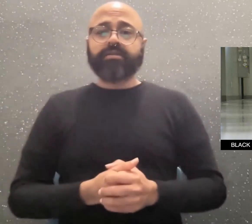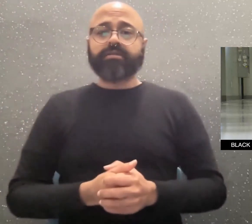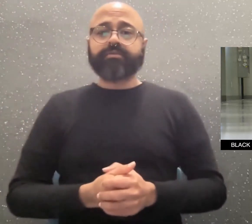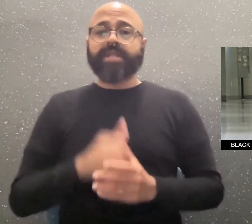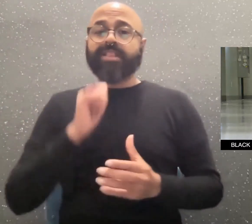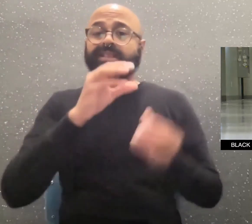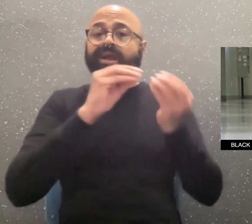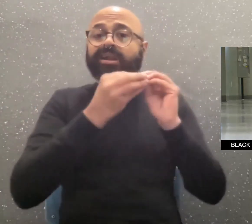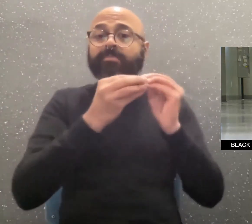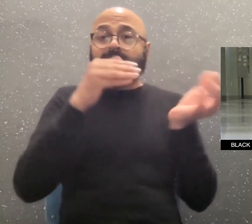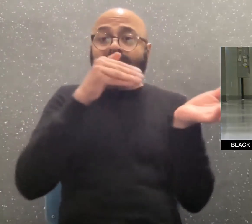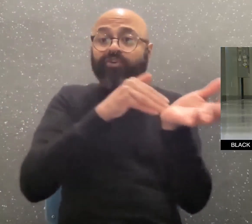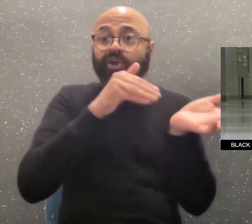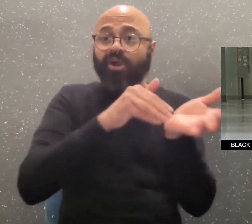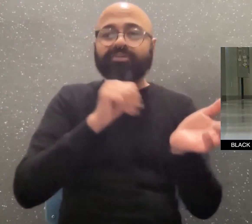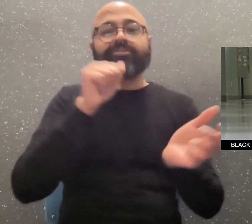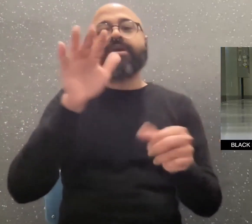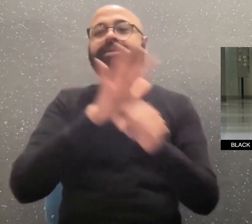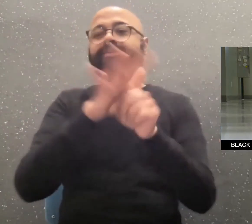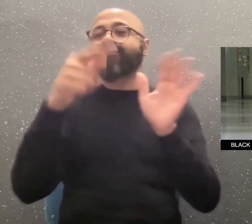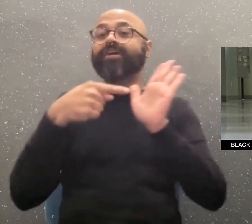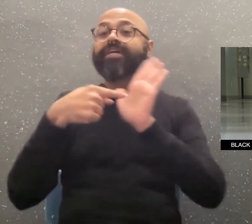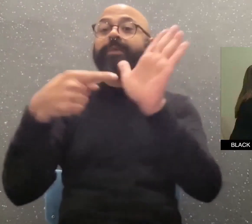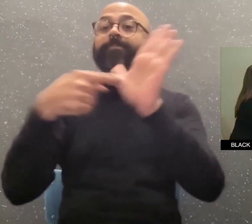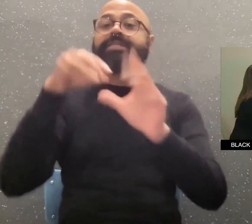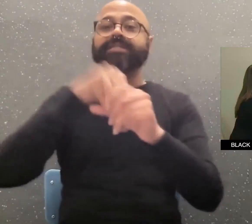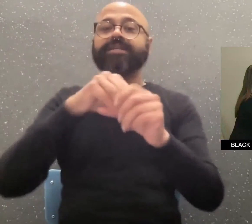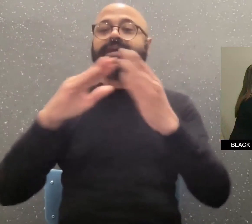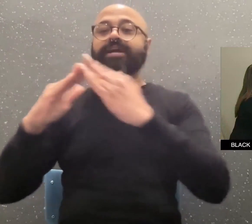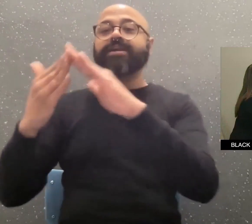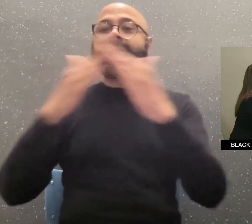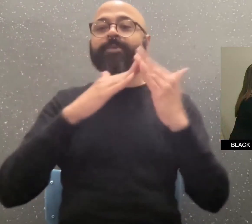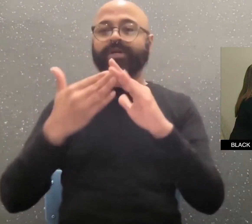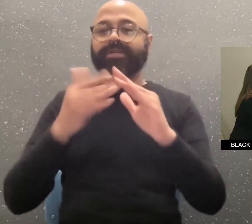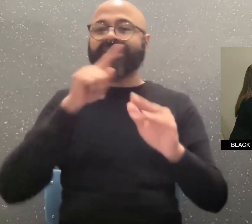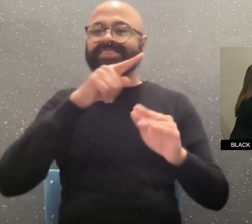and that number of doctors does not represent the communities they serve